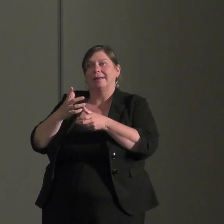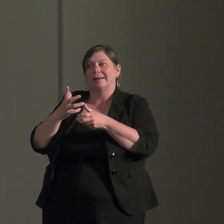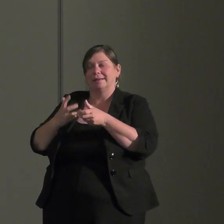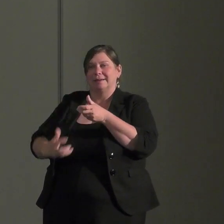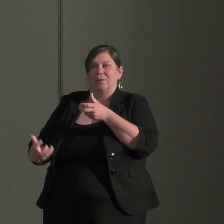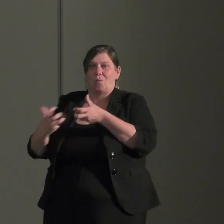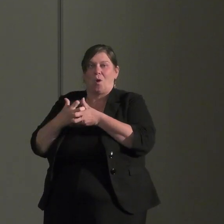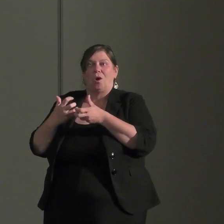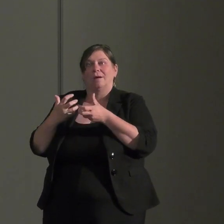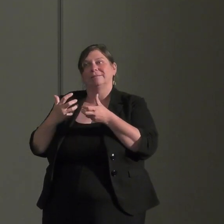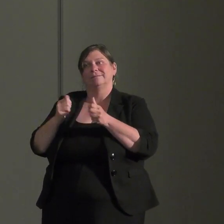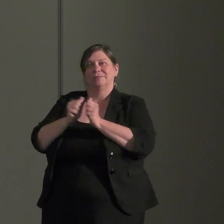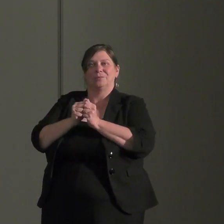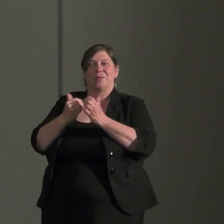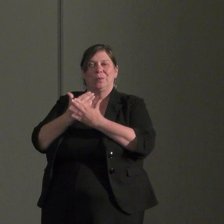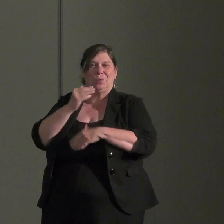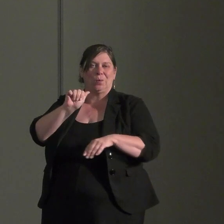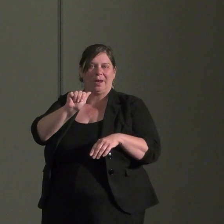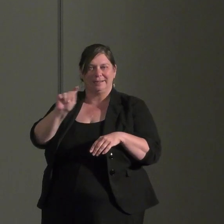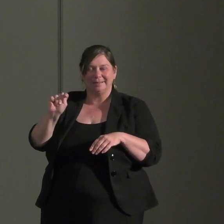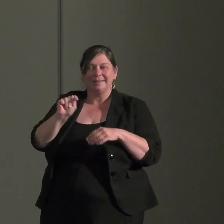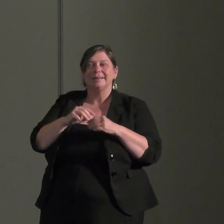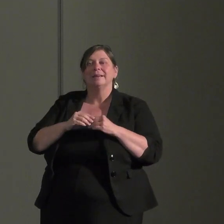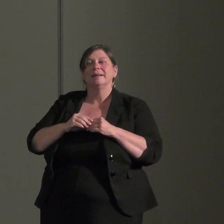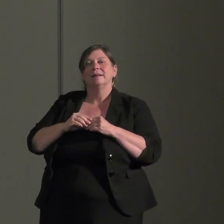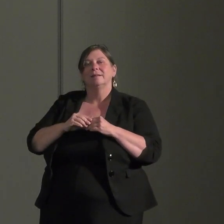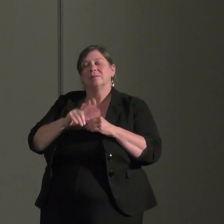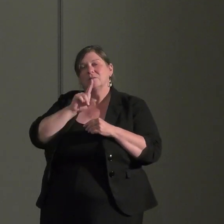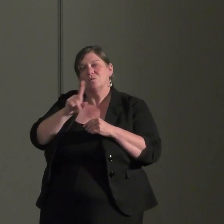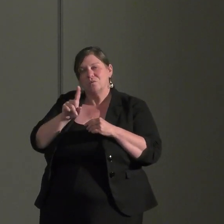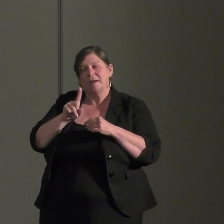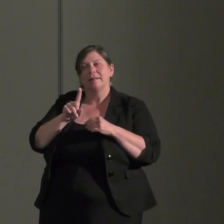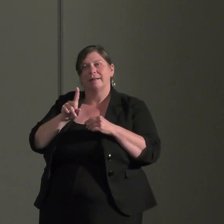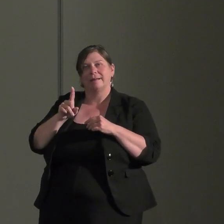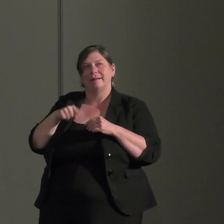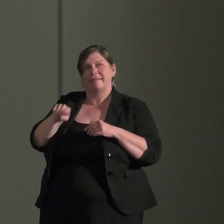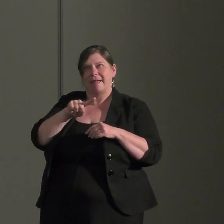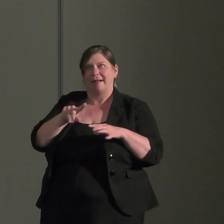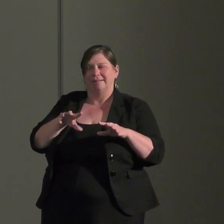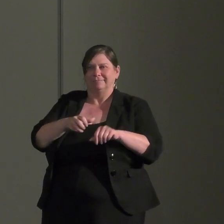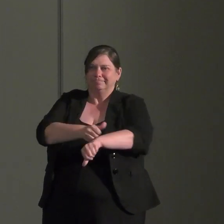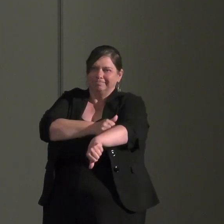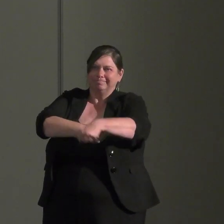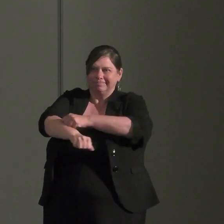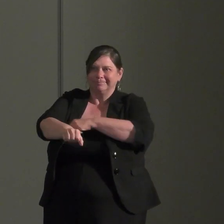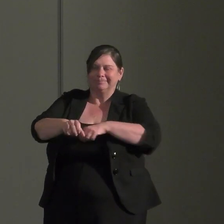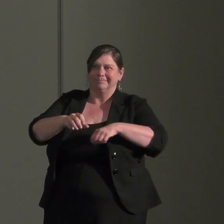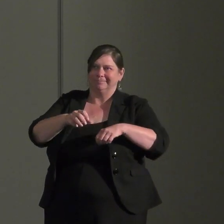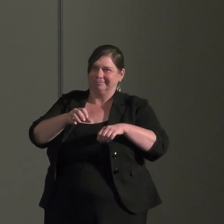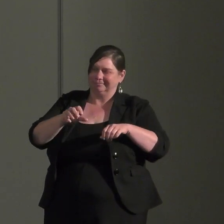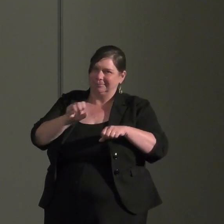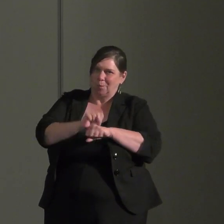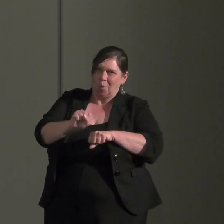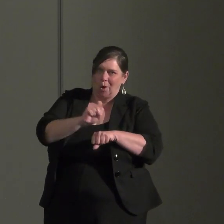assistive technology they put into the work to become an accessible website and one that